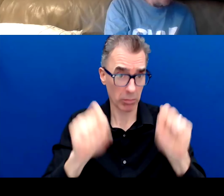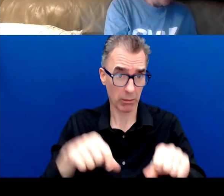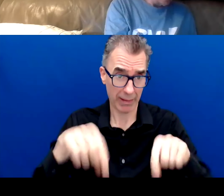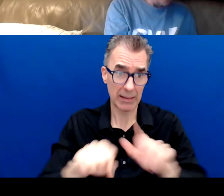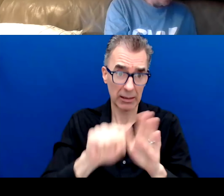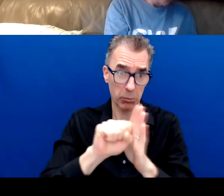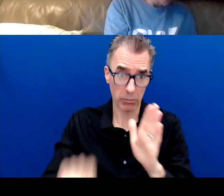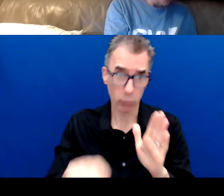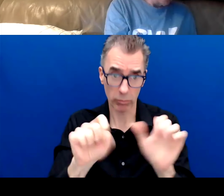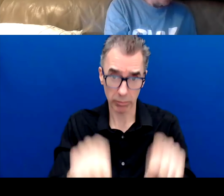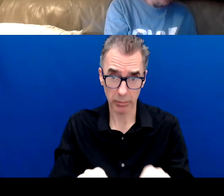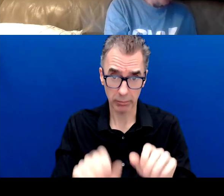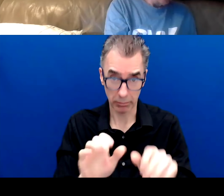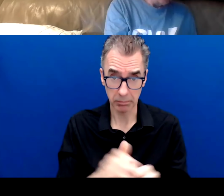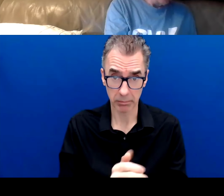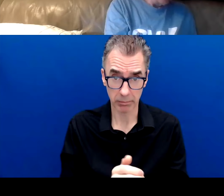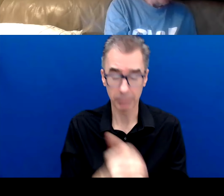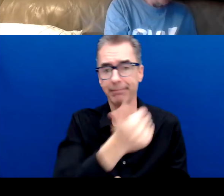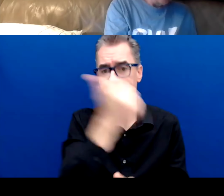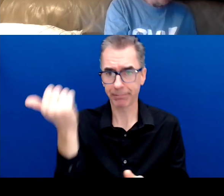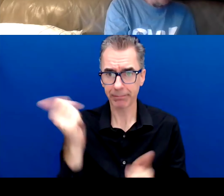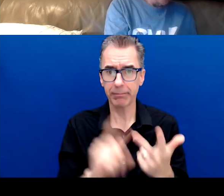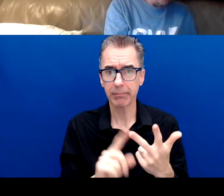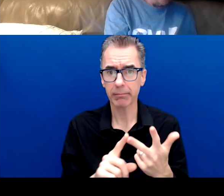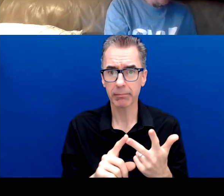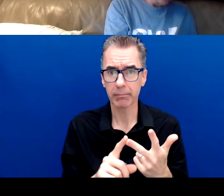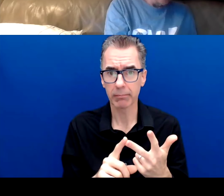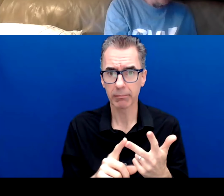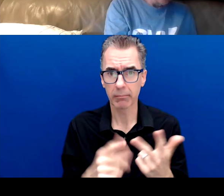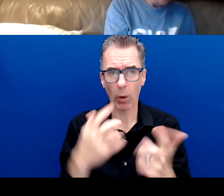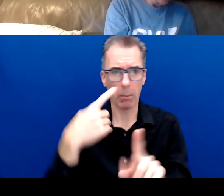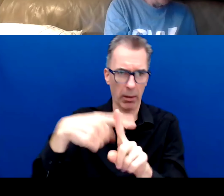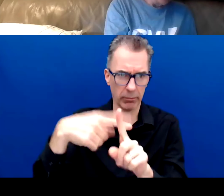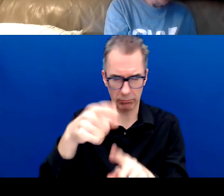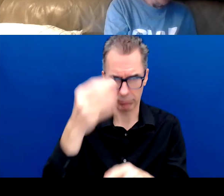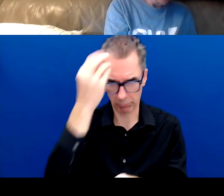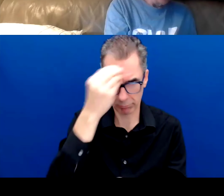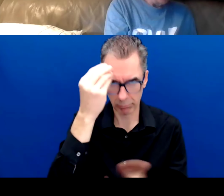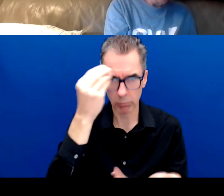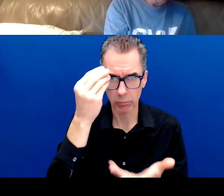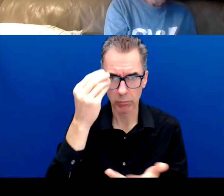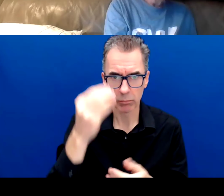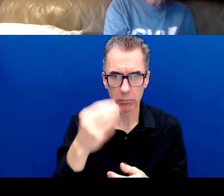And then the other takeaway is something very positive. Kudos.